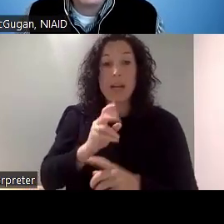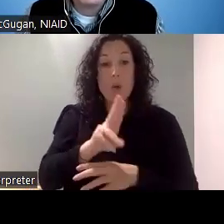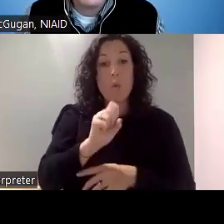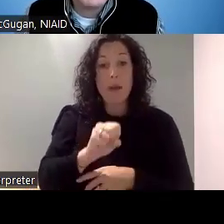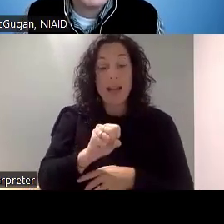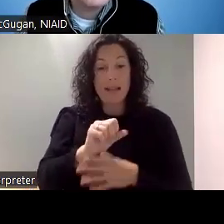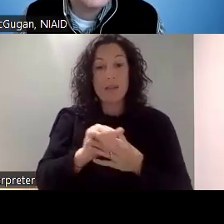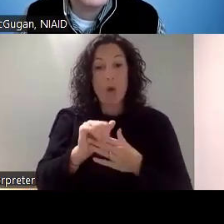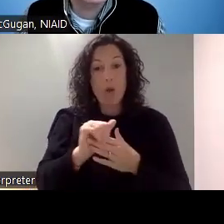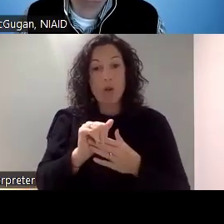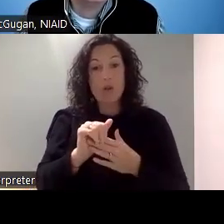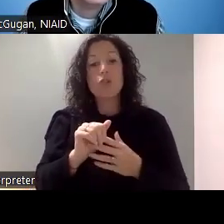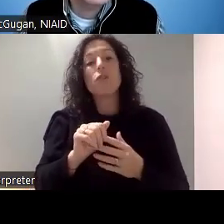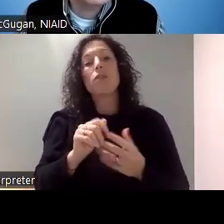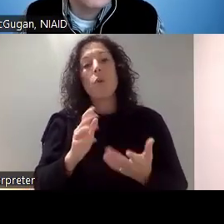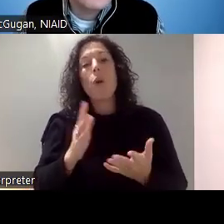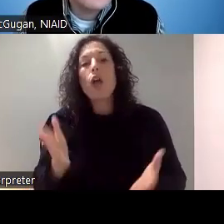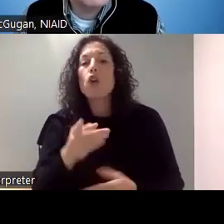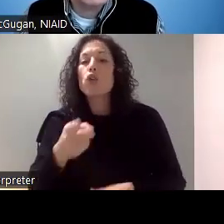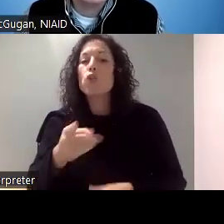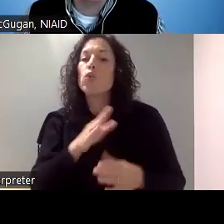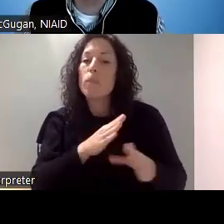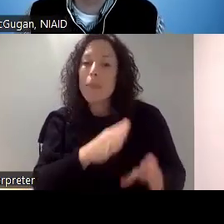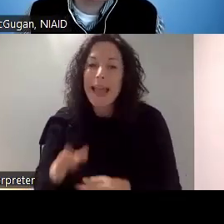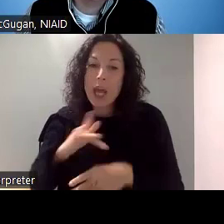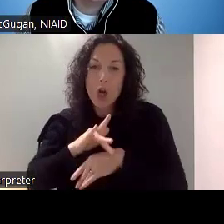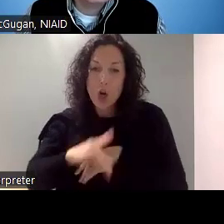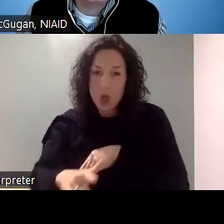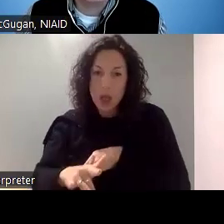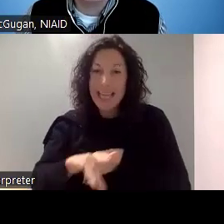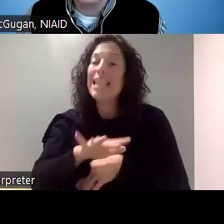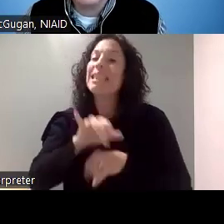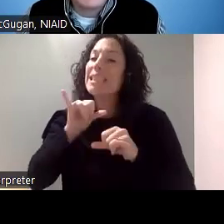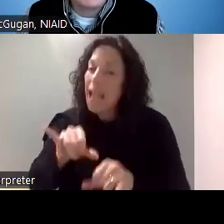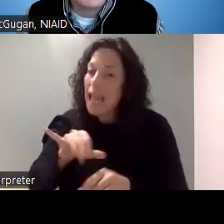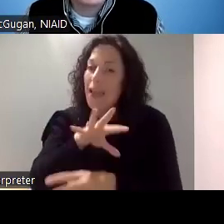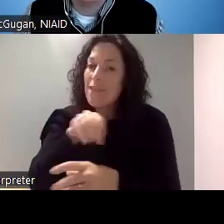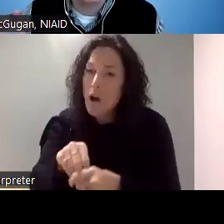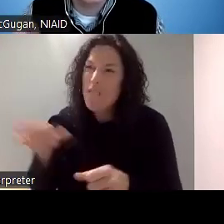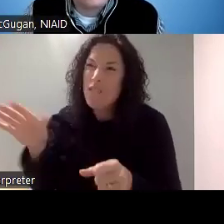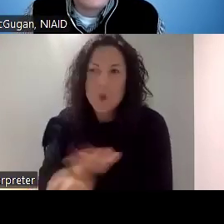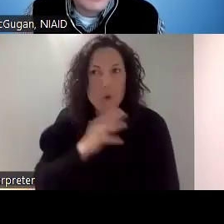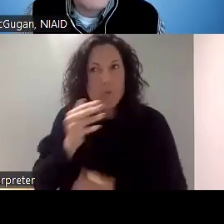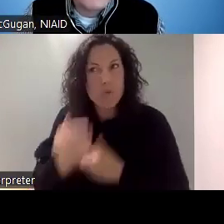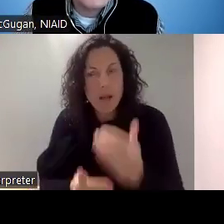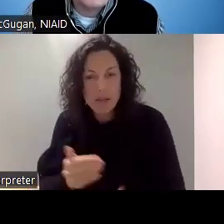So I would just encourage you to plan early, stay involved for the full process before the application